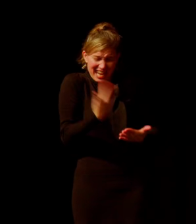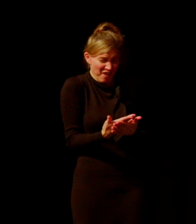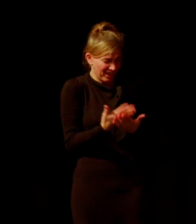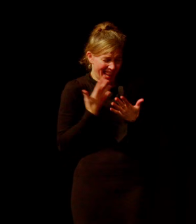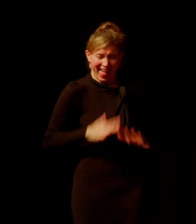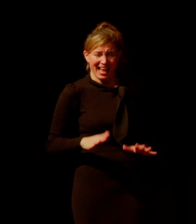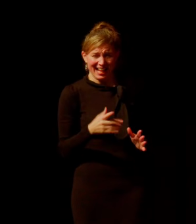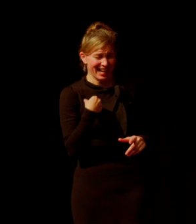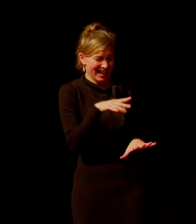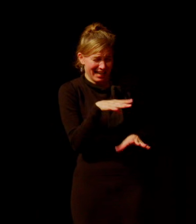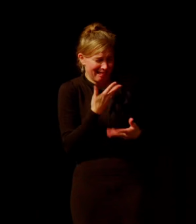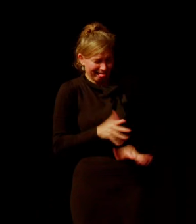(Exhales)